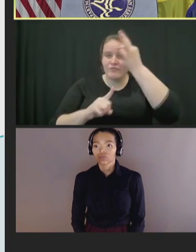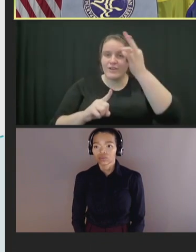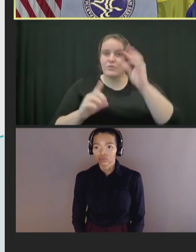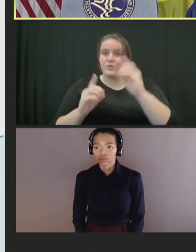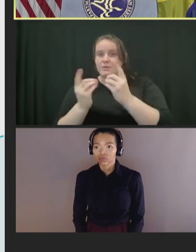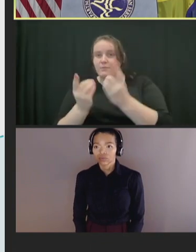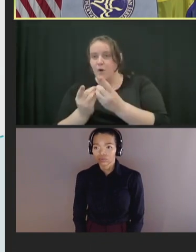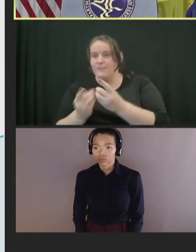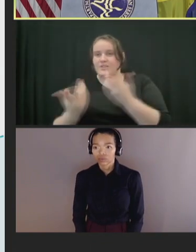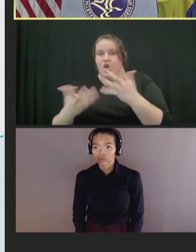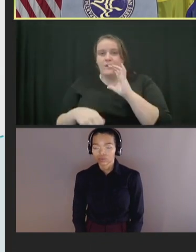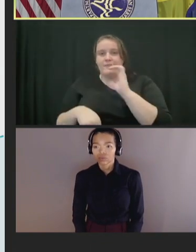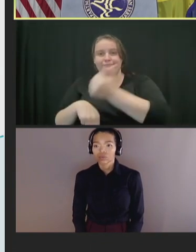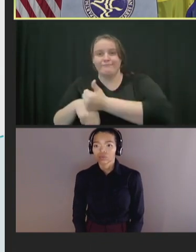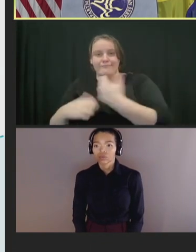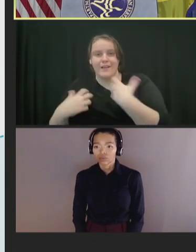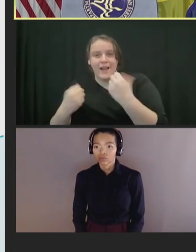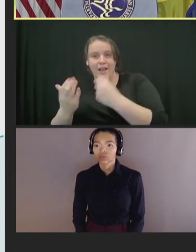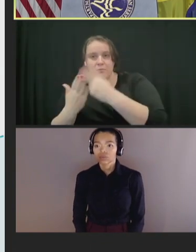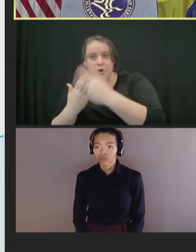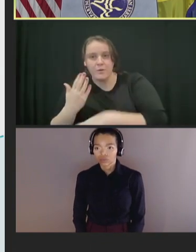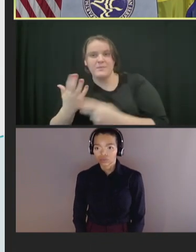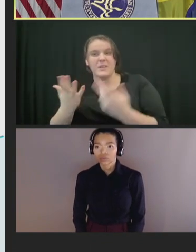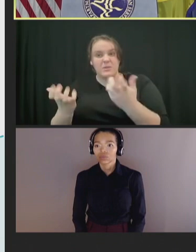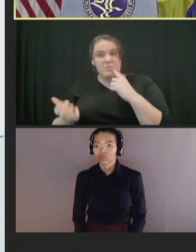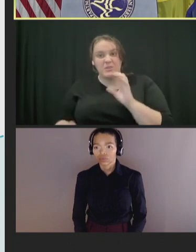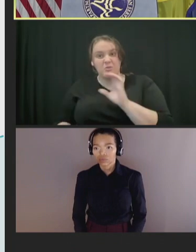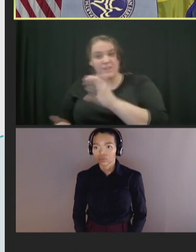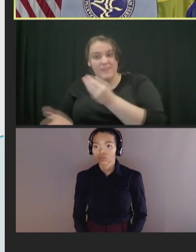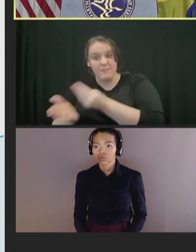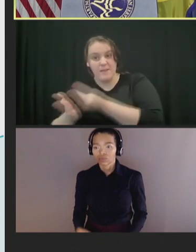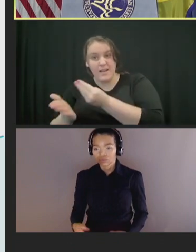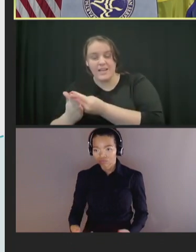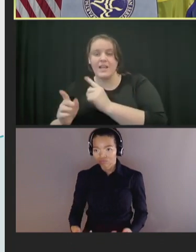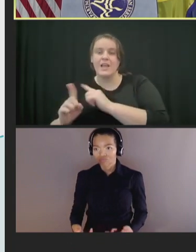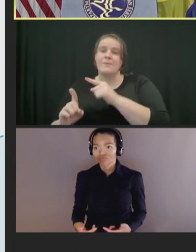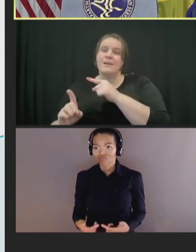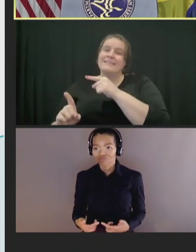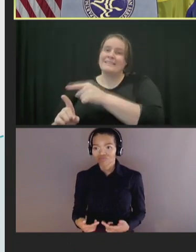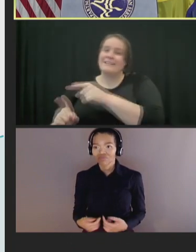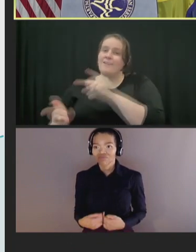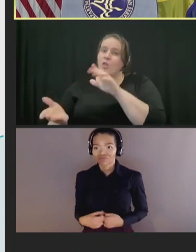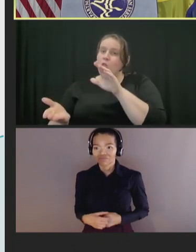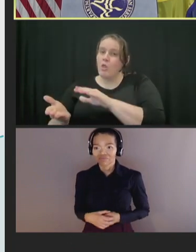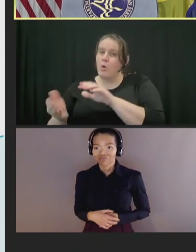and we're always wanting to give them money. But they have very low capacity. So, you often have,